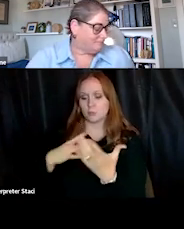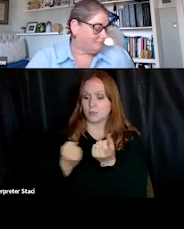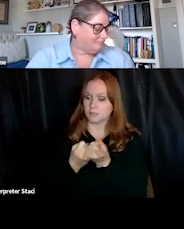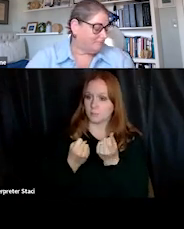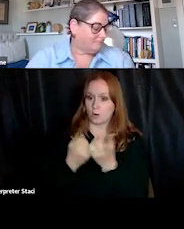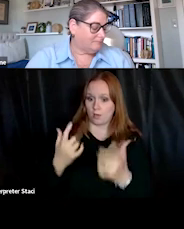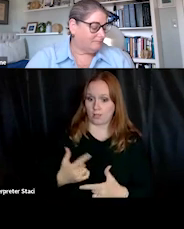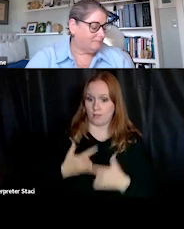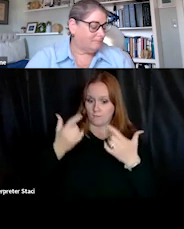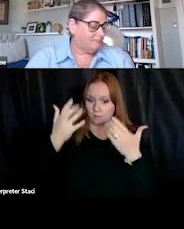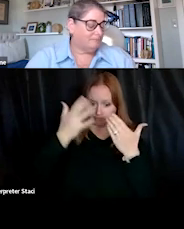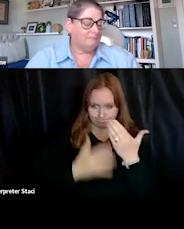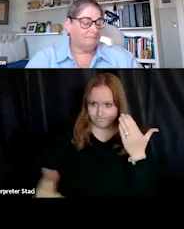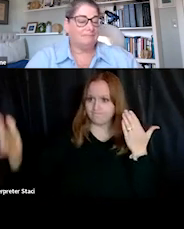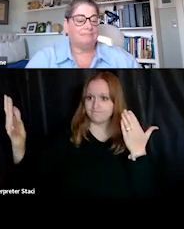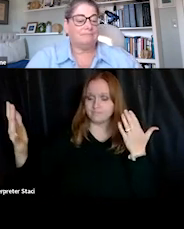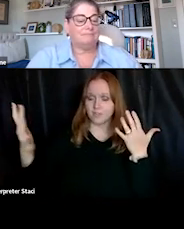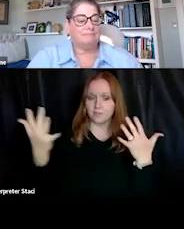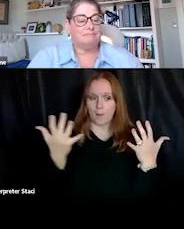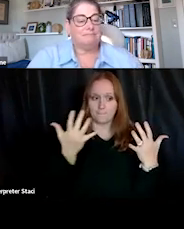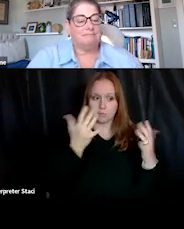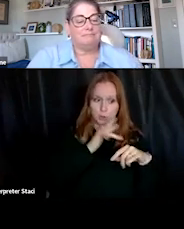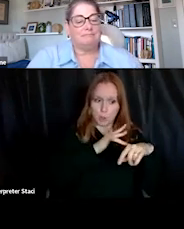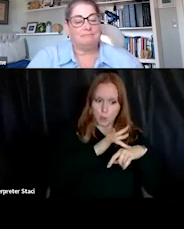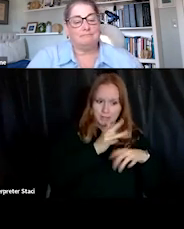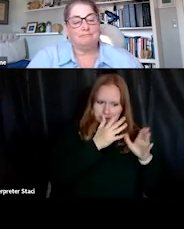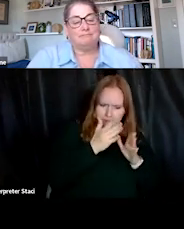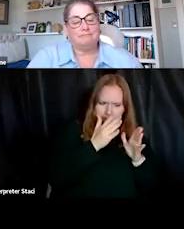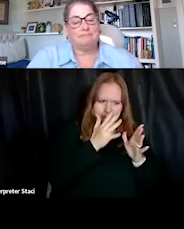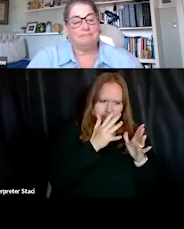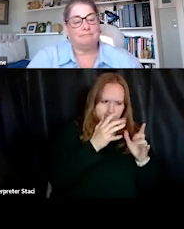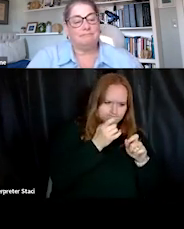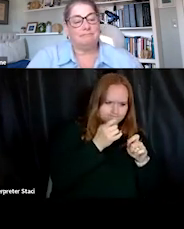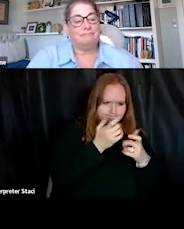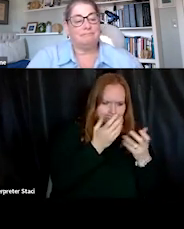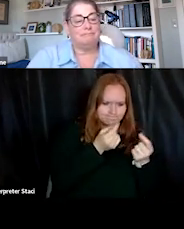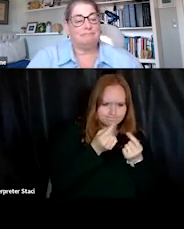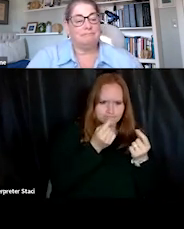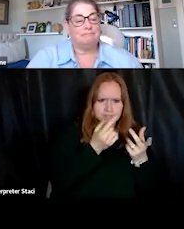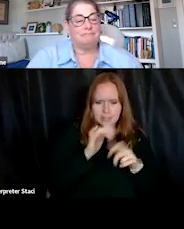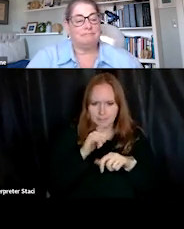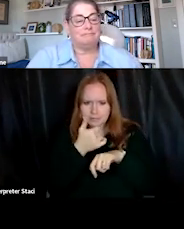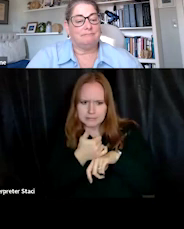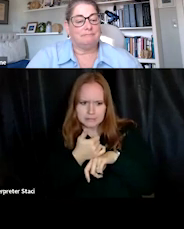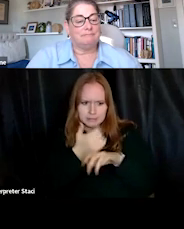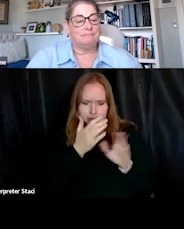from the early planning stages to what implementation might look like, and process development,